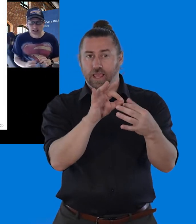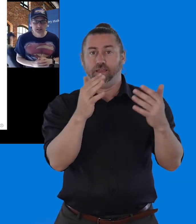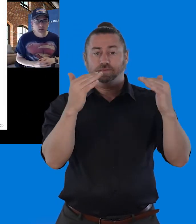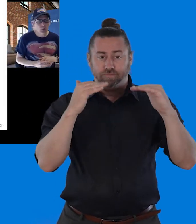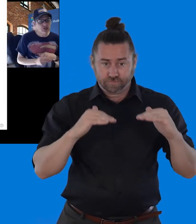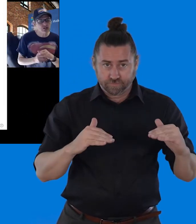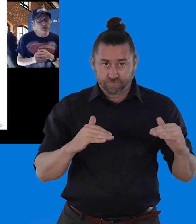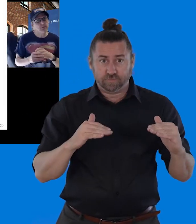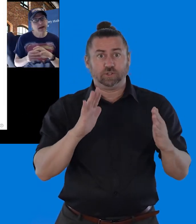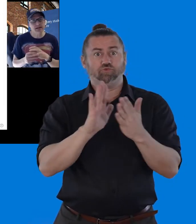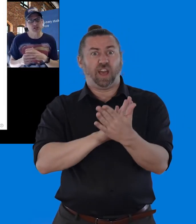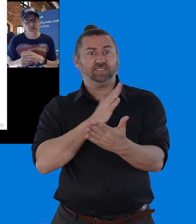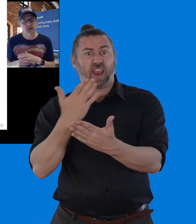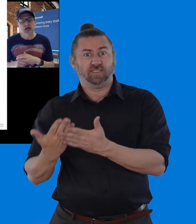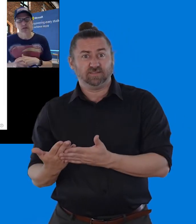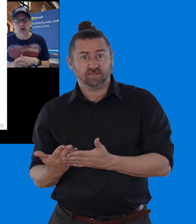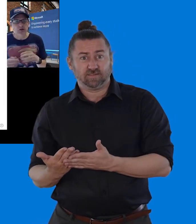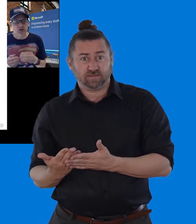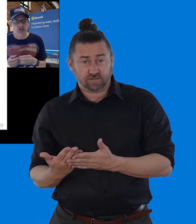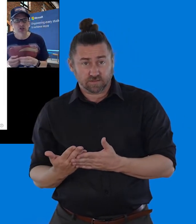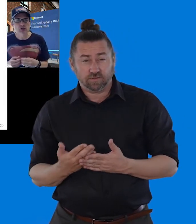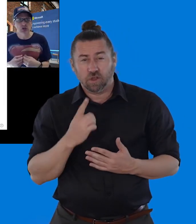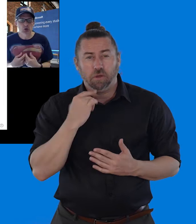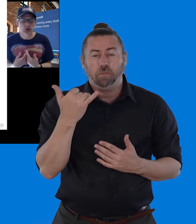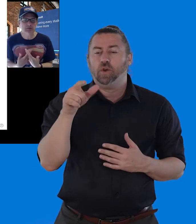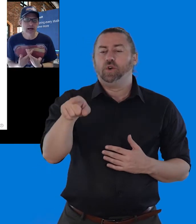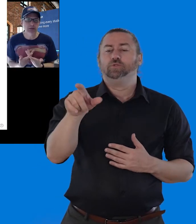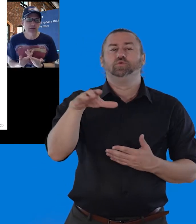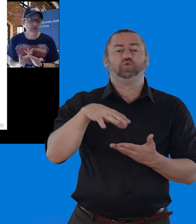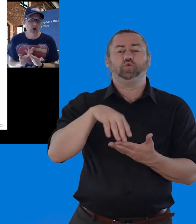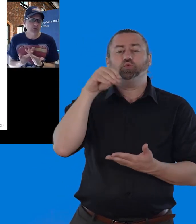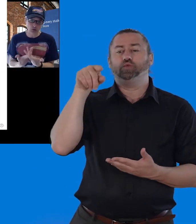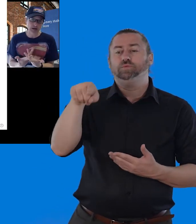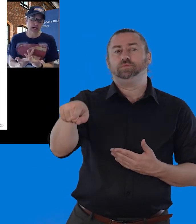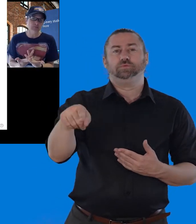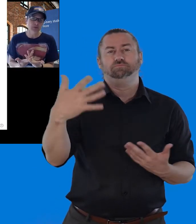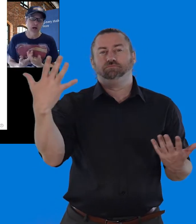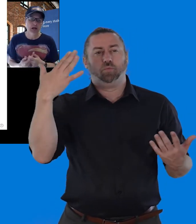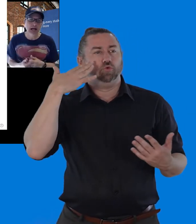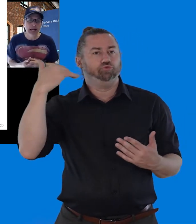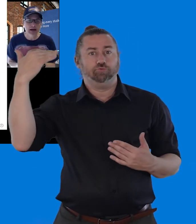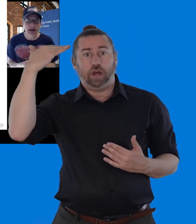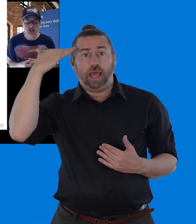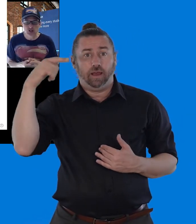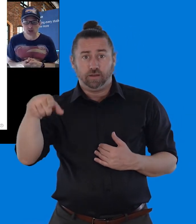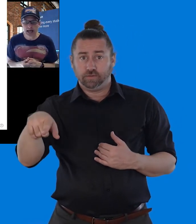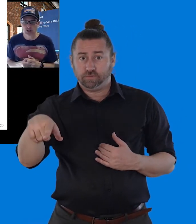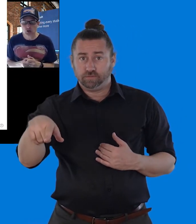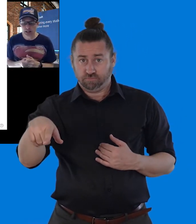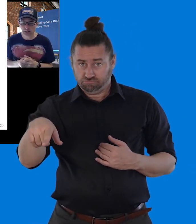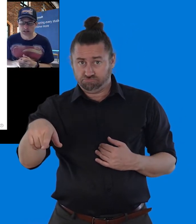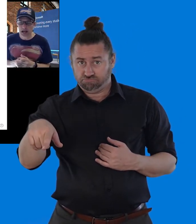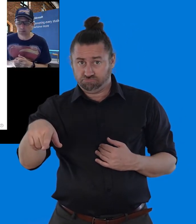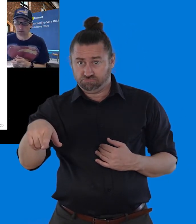So, I want you to imagine that we've got a student who is maybe from Korea, OK, and that student has joined,